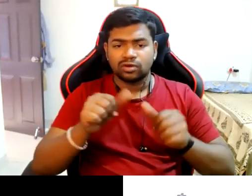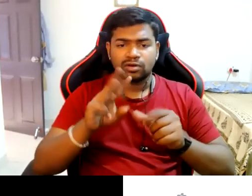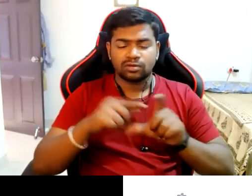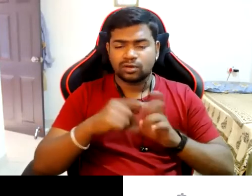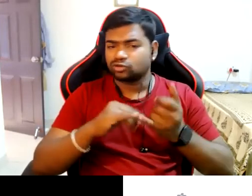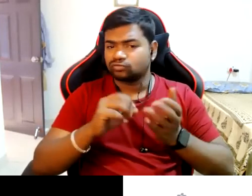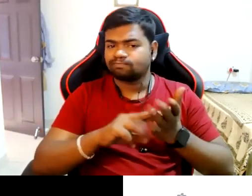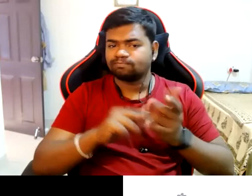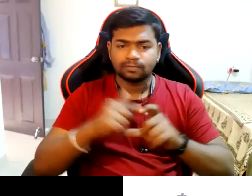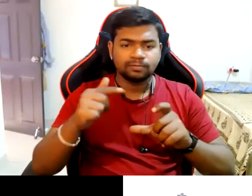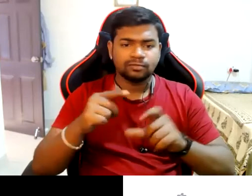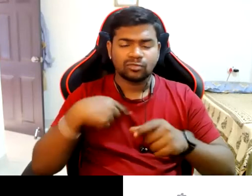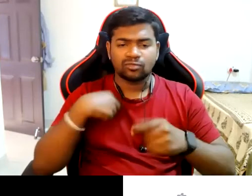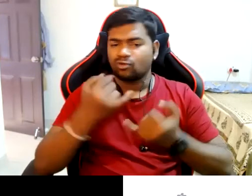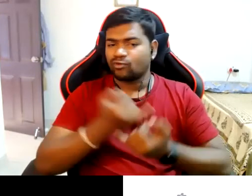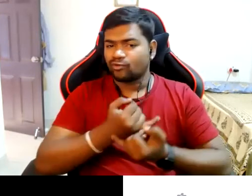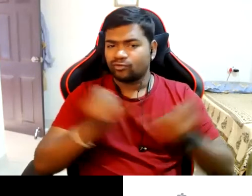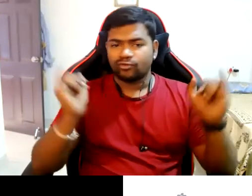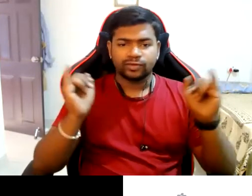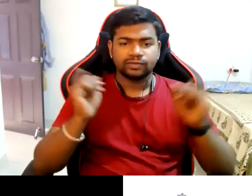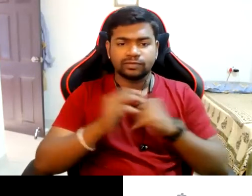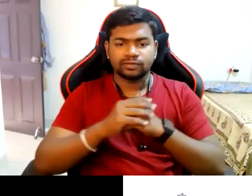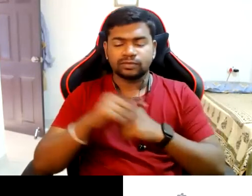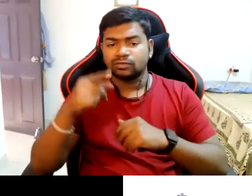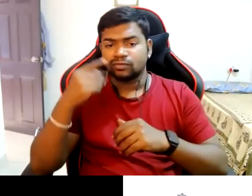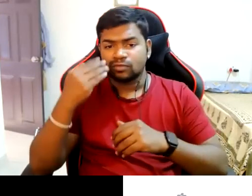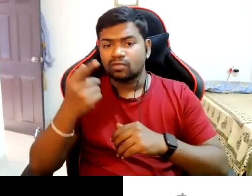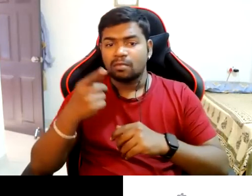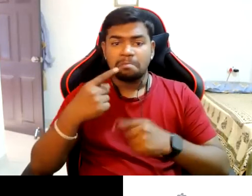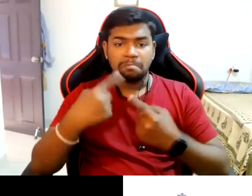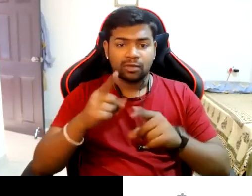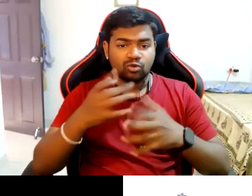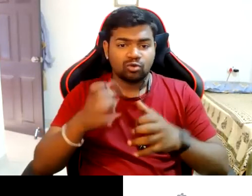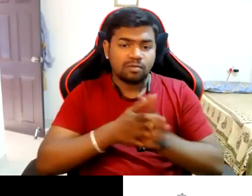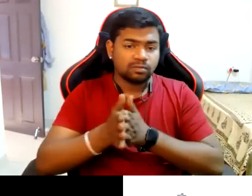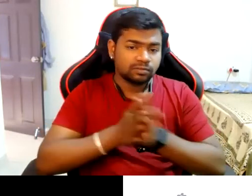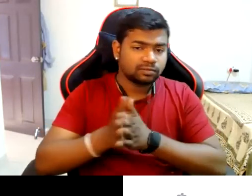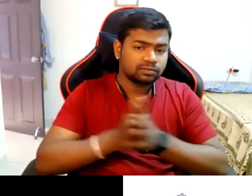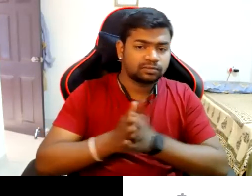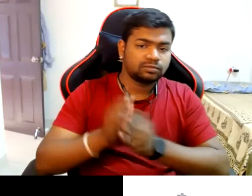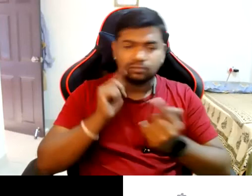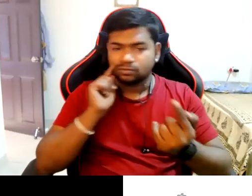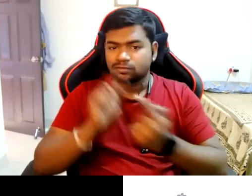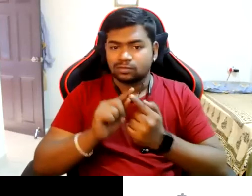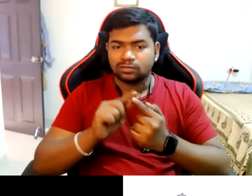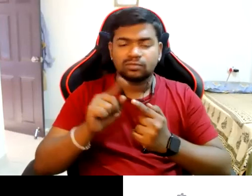it allows them to be Fairly independent, you don't even need that degree. you need a passion you don't necessarily have to be a programmer.